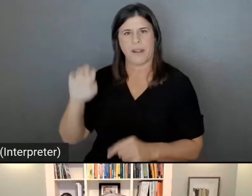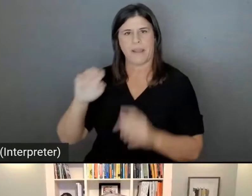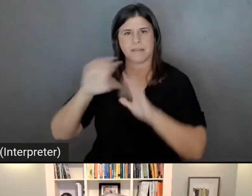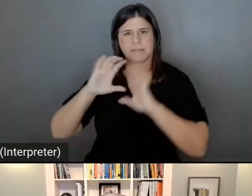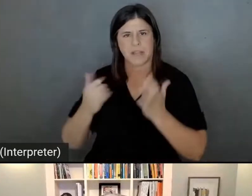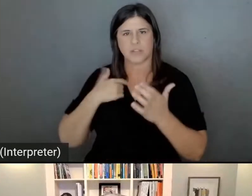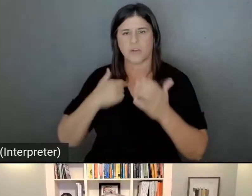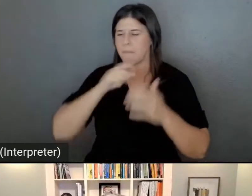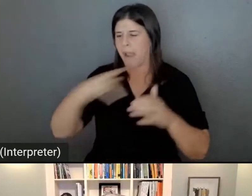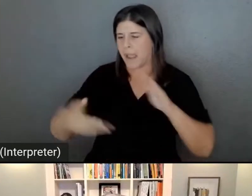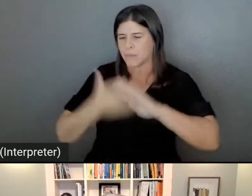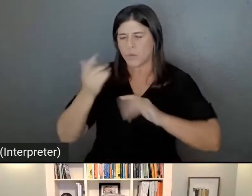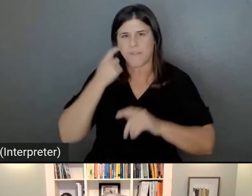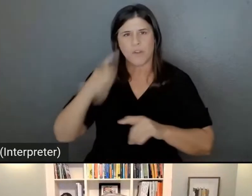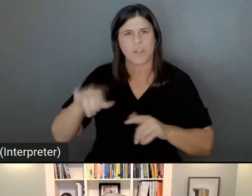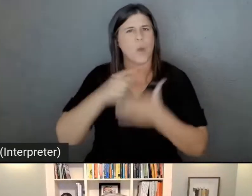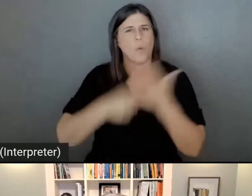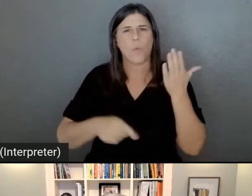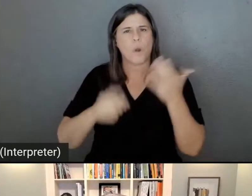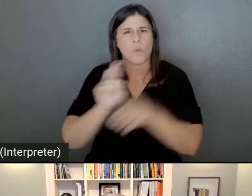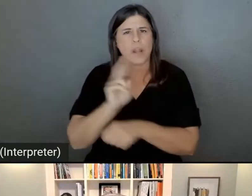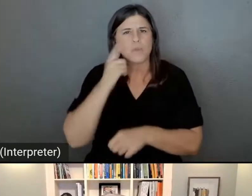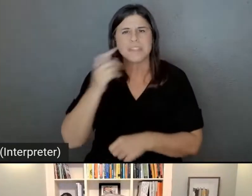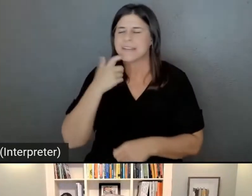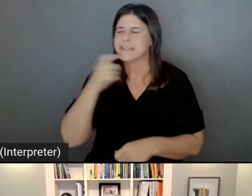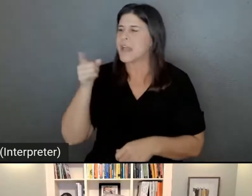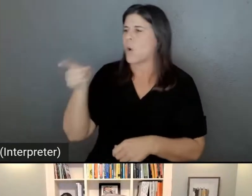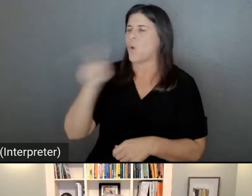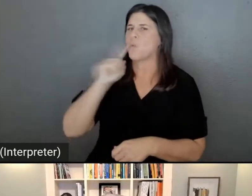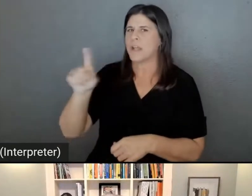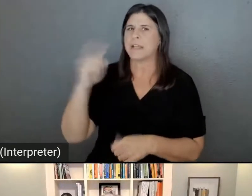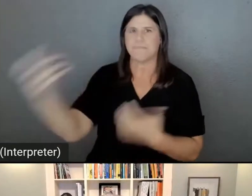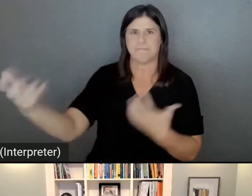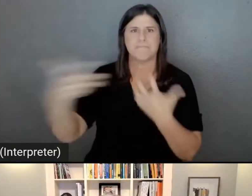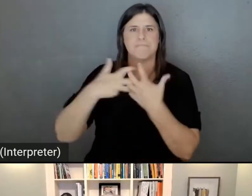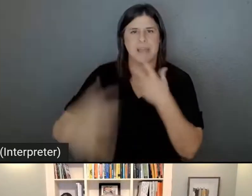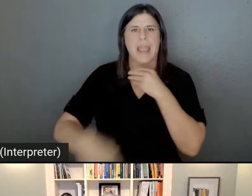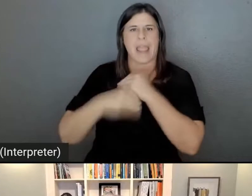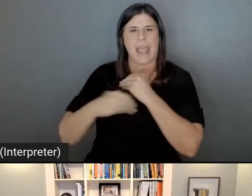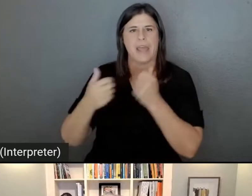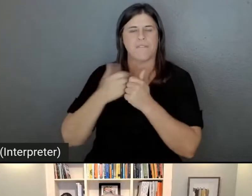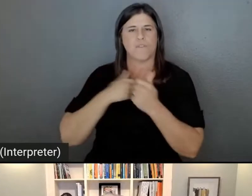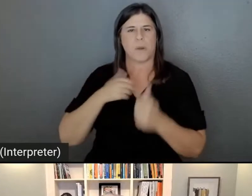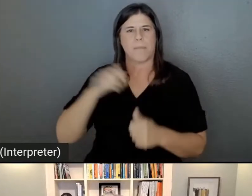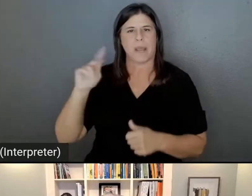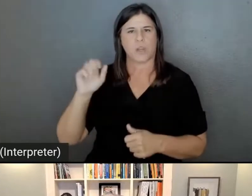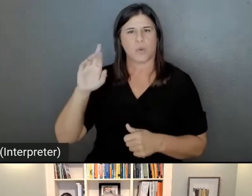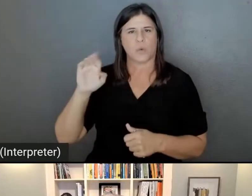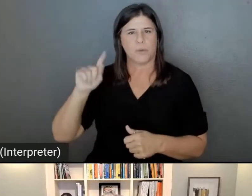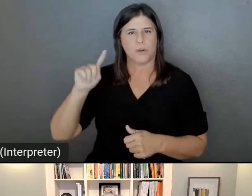What are the use cases where I say, Karpenter is really something I need to add to brand Kubernetes cluster alongside my applications?